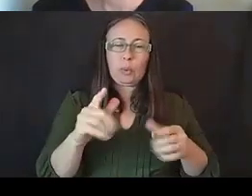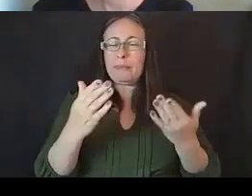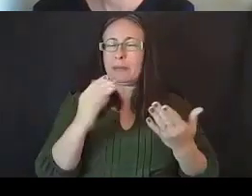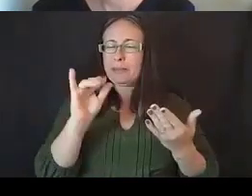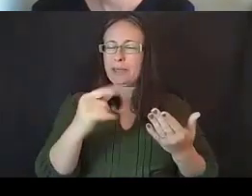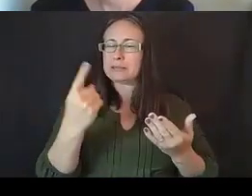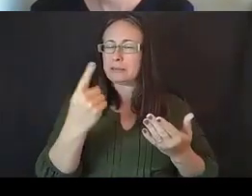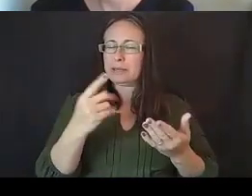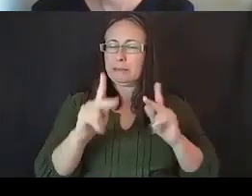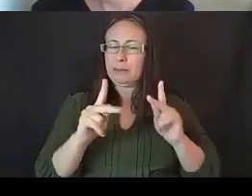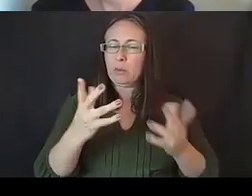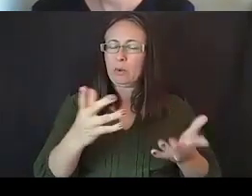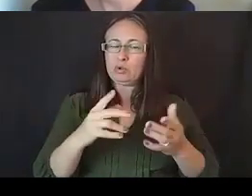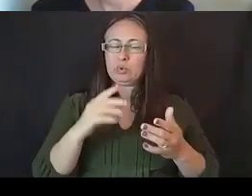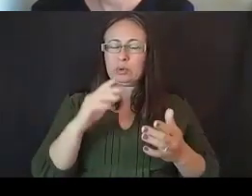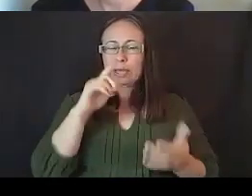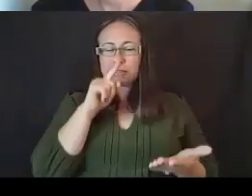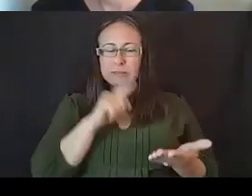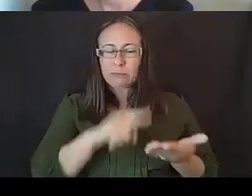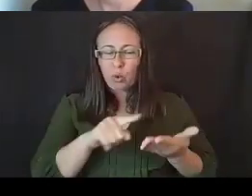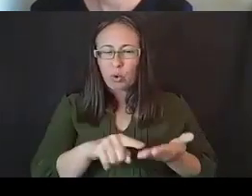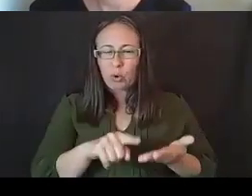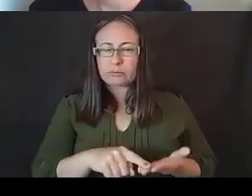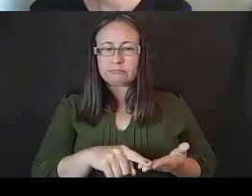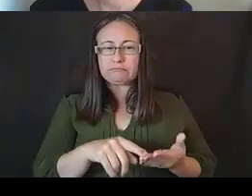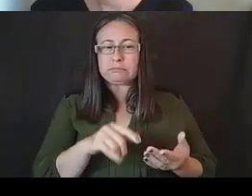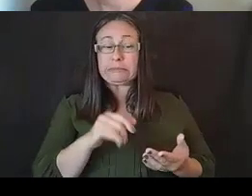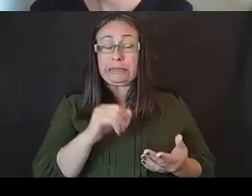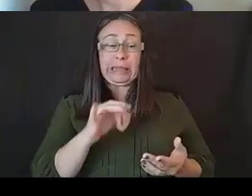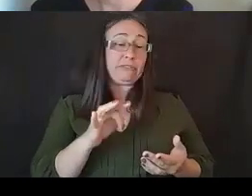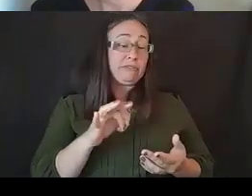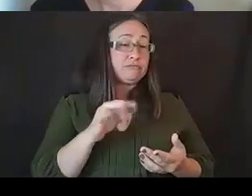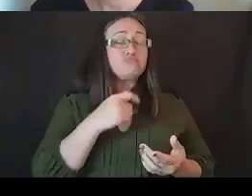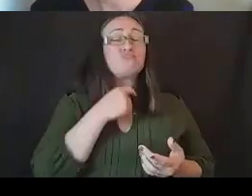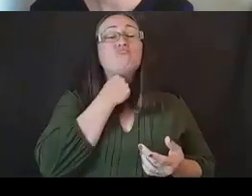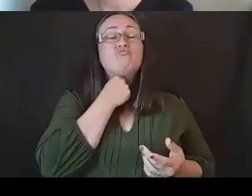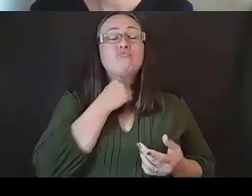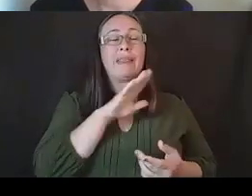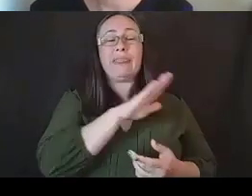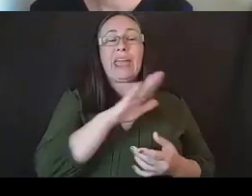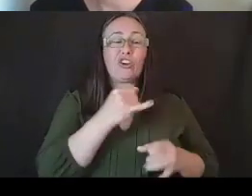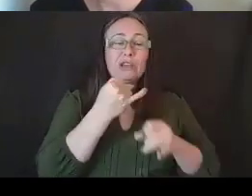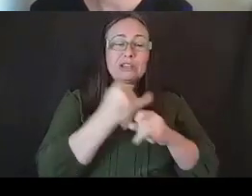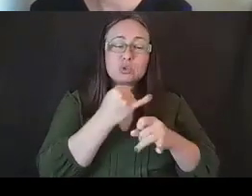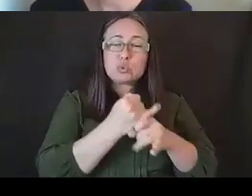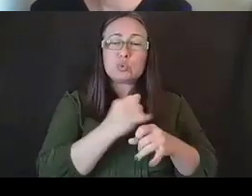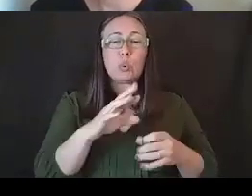if they're interested in finding information about their institutions specifically, or comparing themselves to other institutions